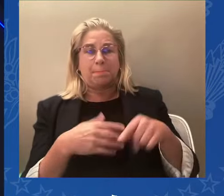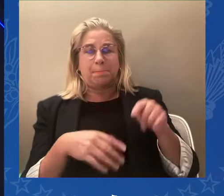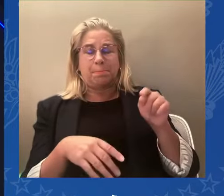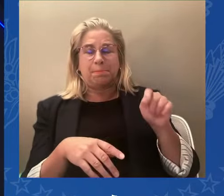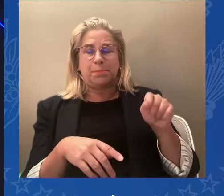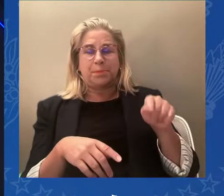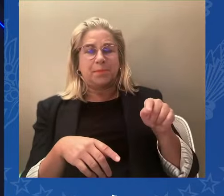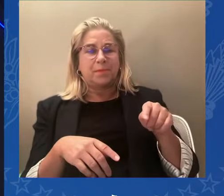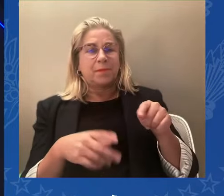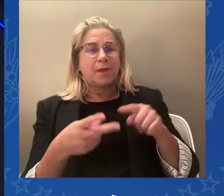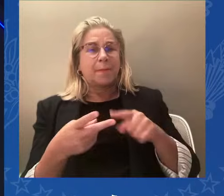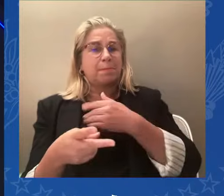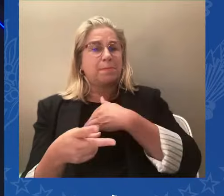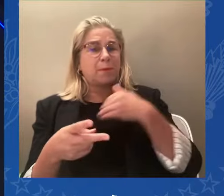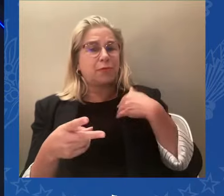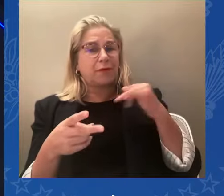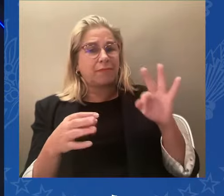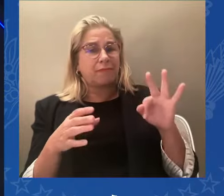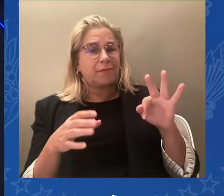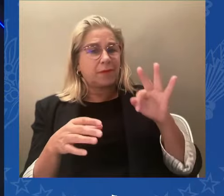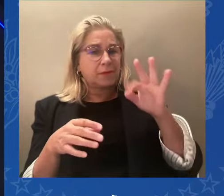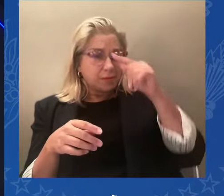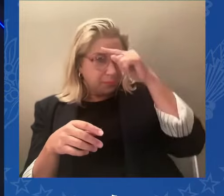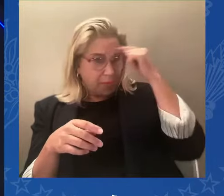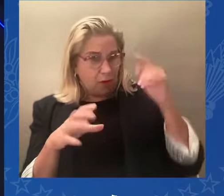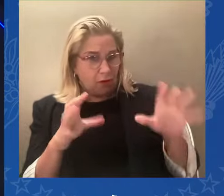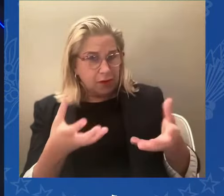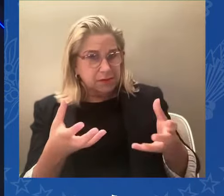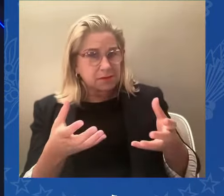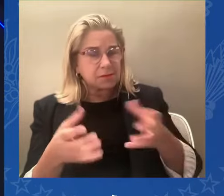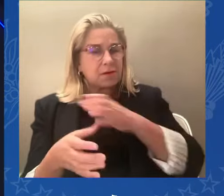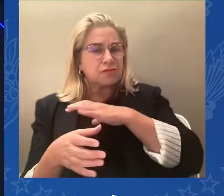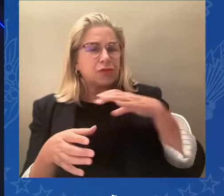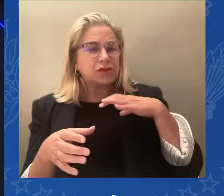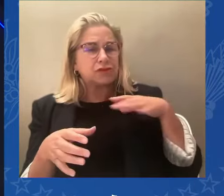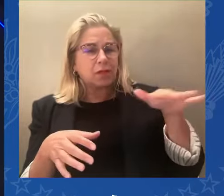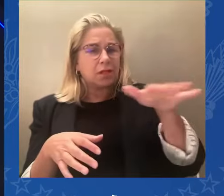and to the next presentation we're about to make, if we could please have everybody cease